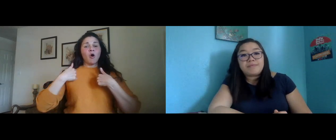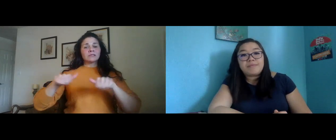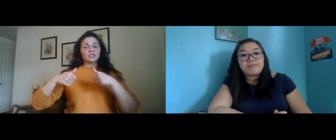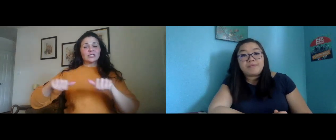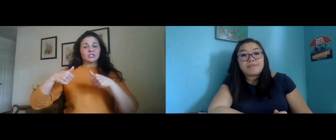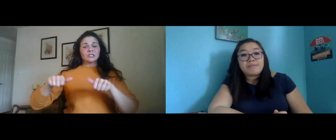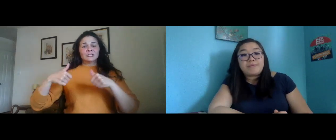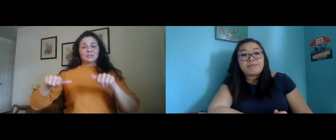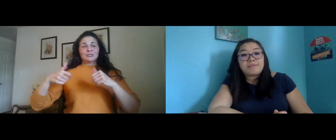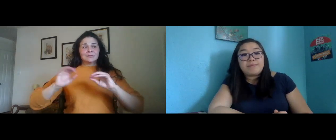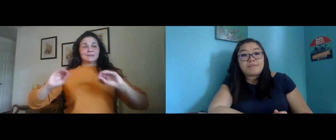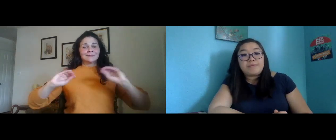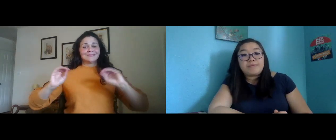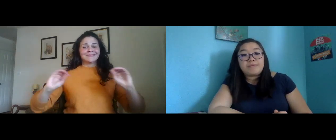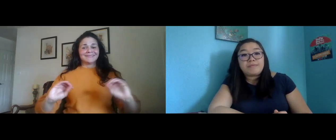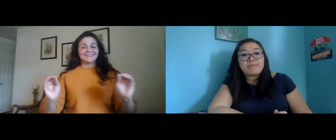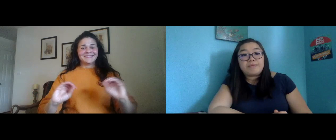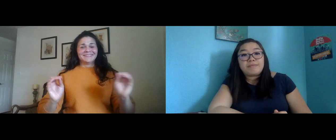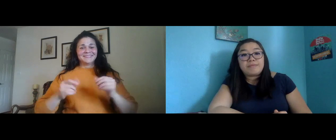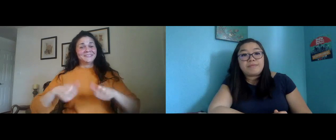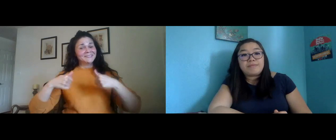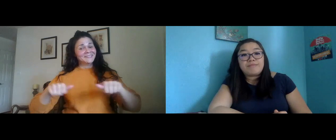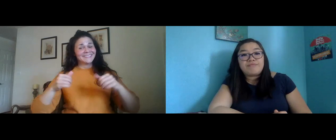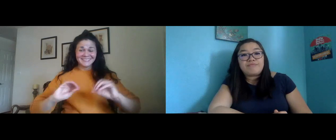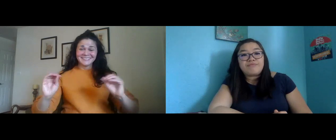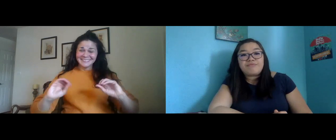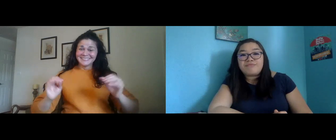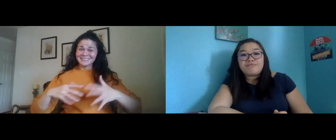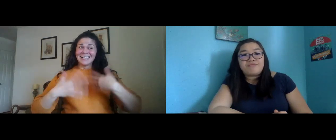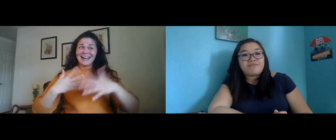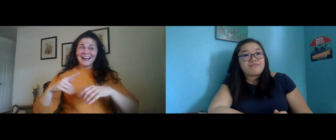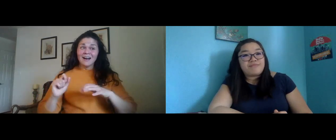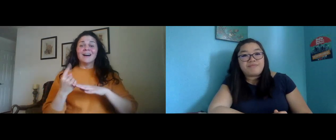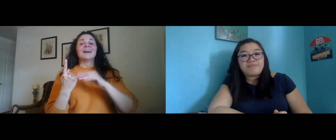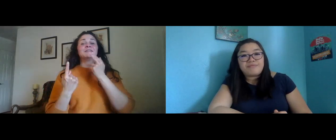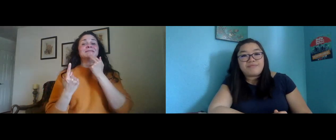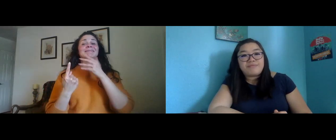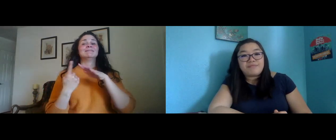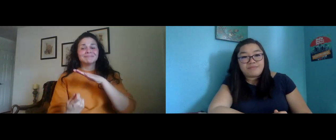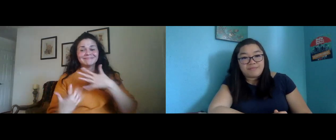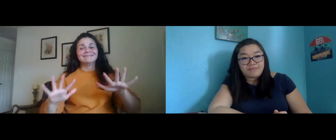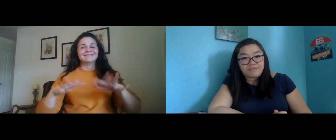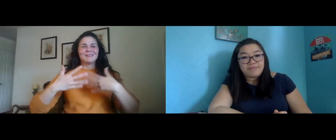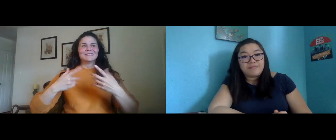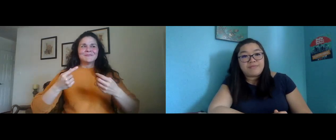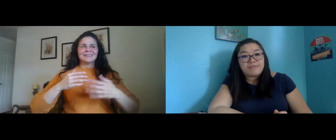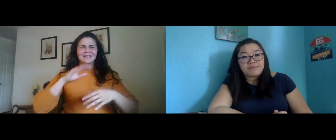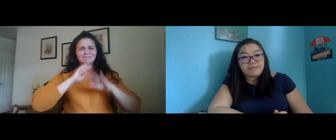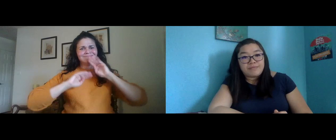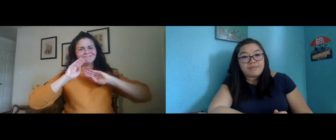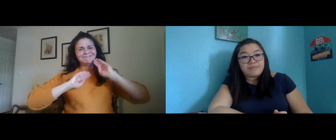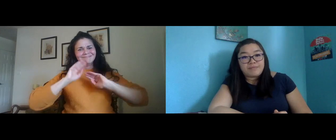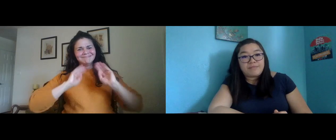I auditioned endlessly. Opportunities would pop up and then disappear. I was frustrated.